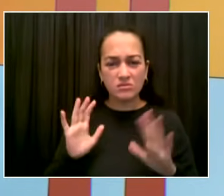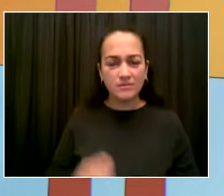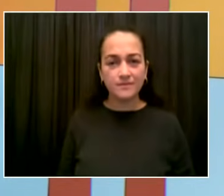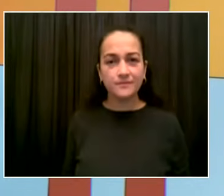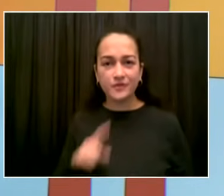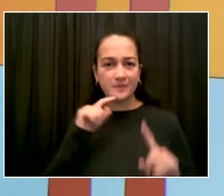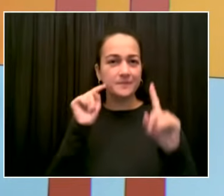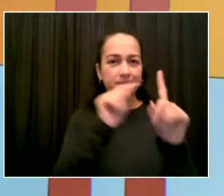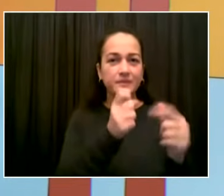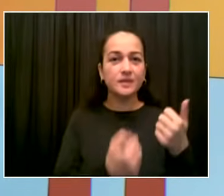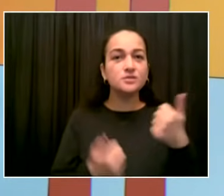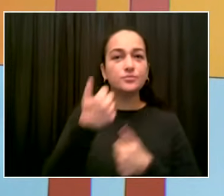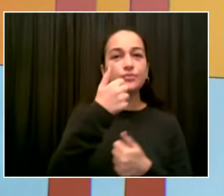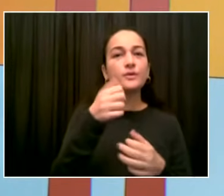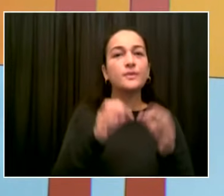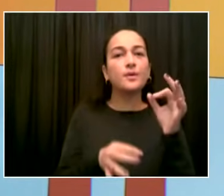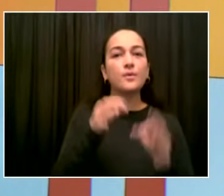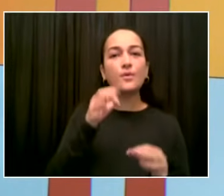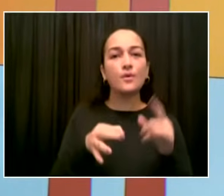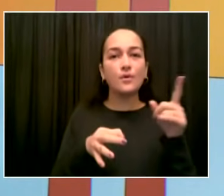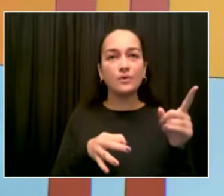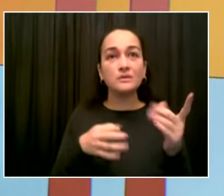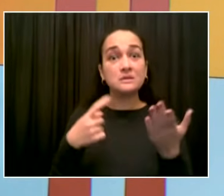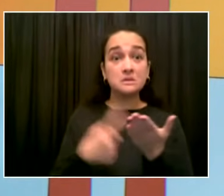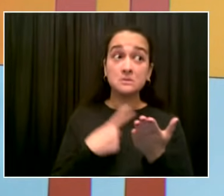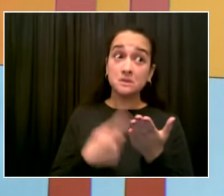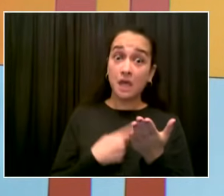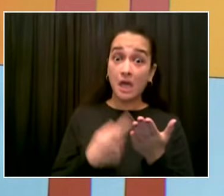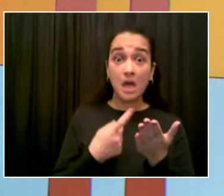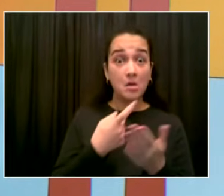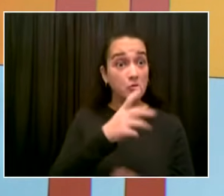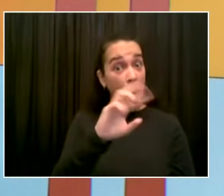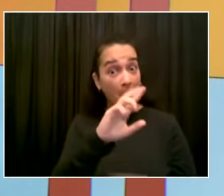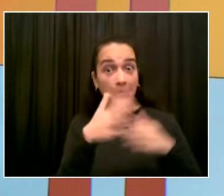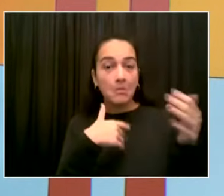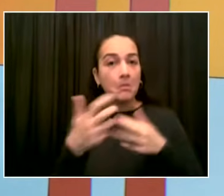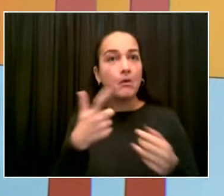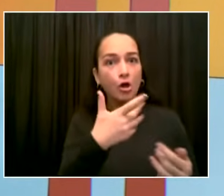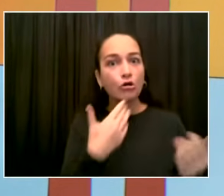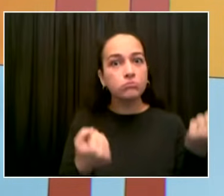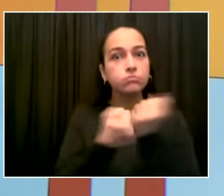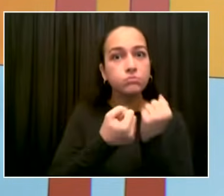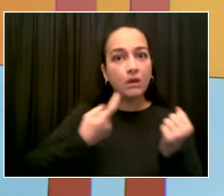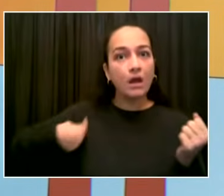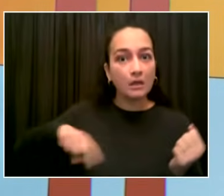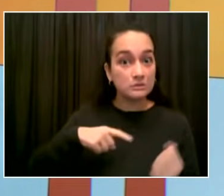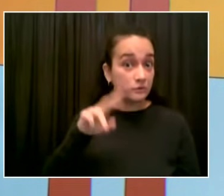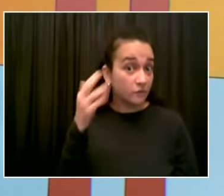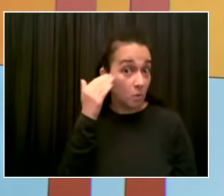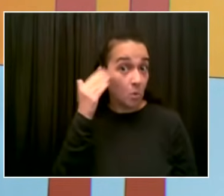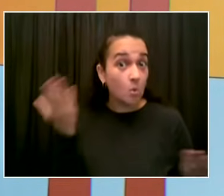ASSUMED. SO WE GOT TO GO AND FIGHT THIS CASE AND MAKE THE CASE WELL ABOUT WHAT IT MEANS AT THE